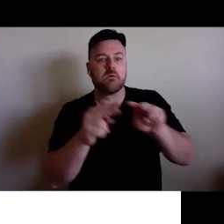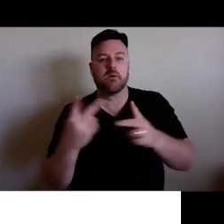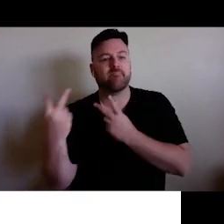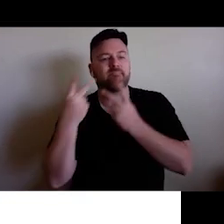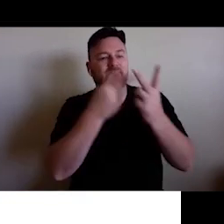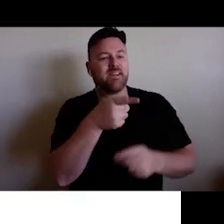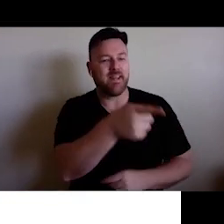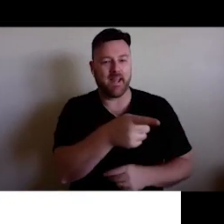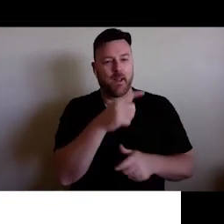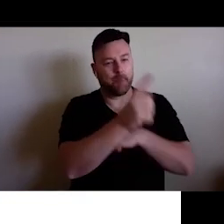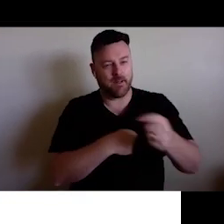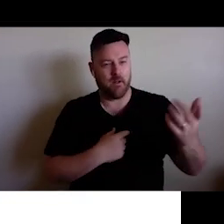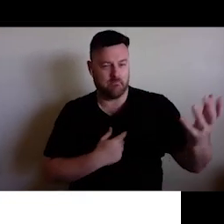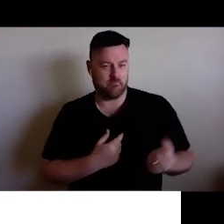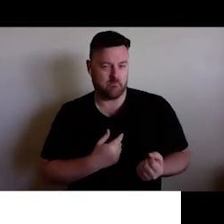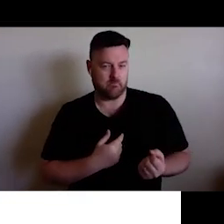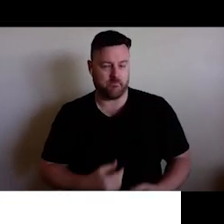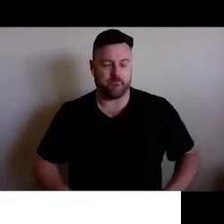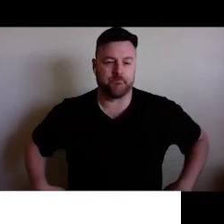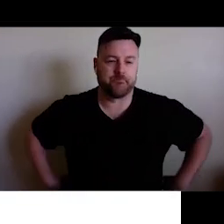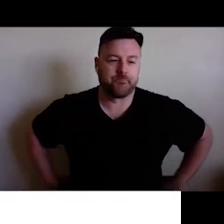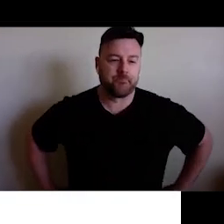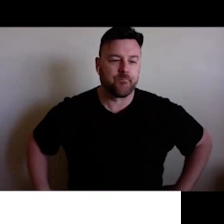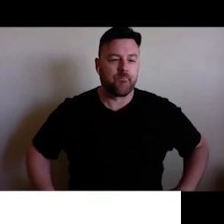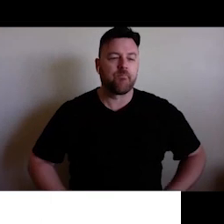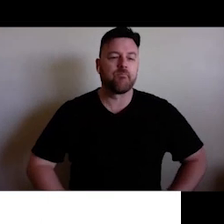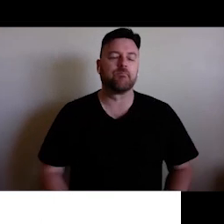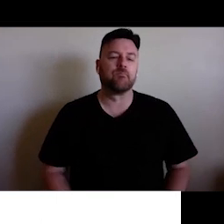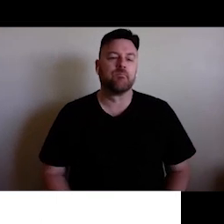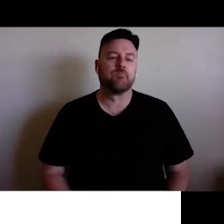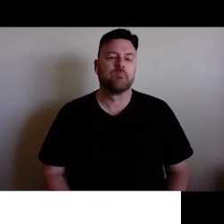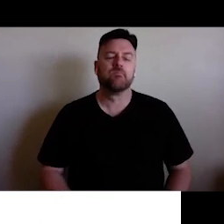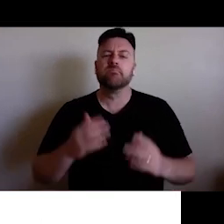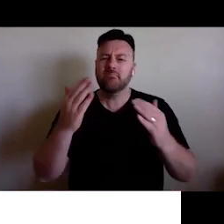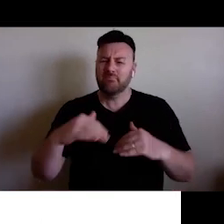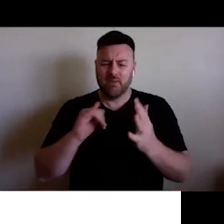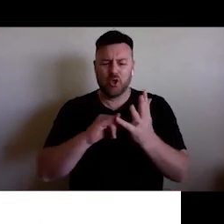superfans and their value. This is the story of Double Fine Adventure,